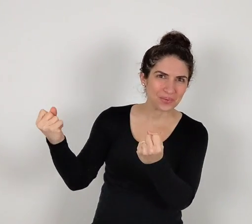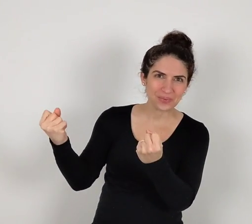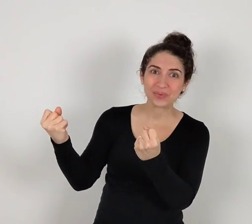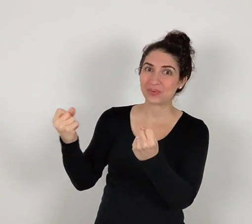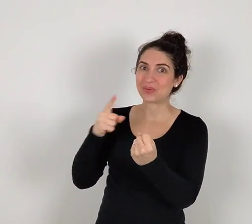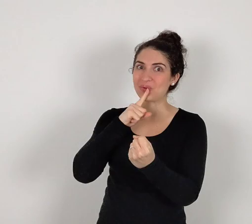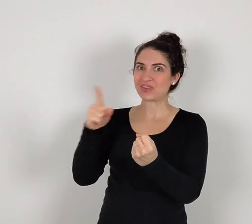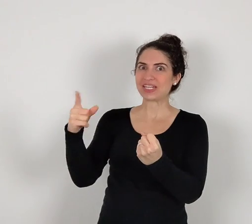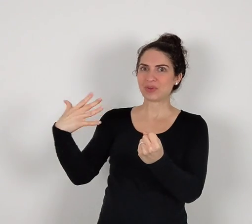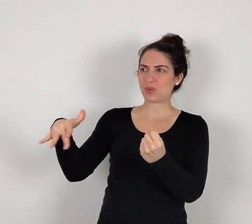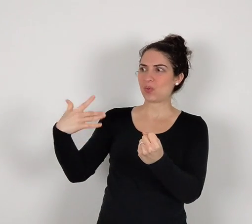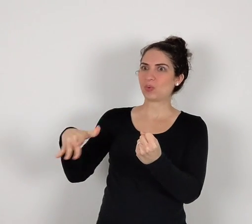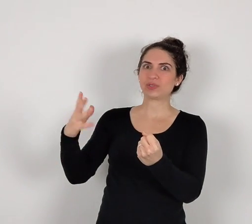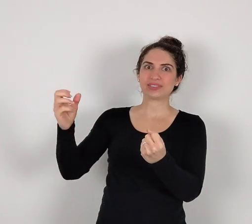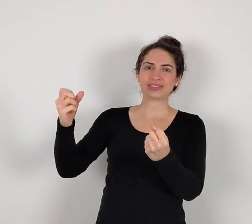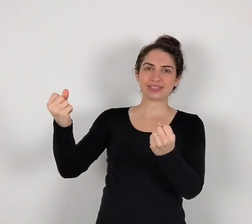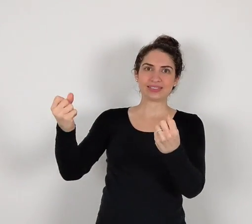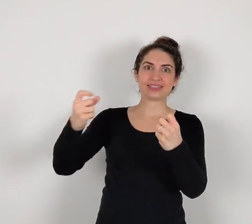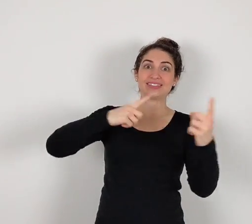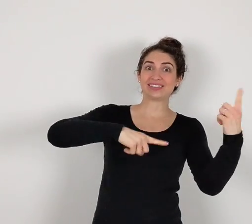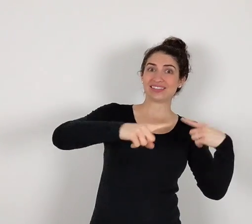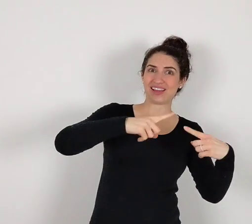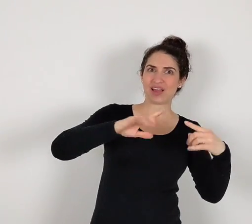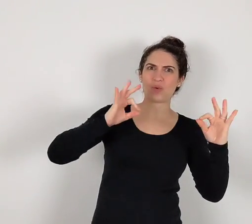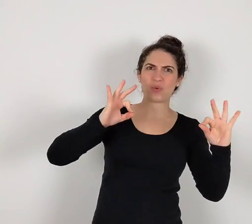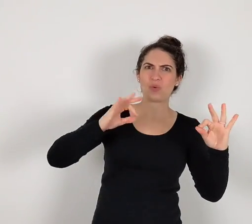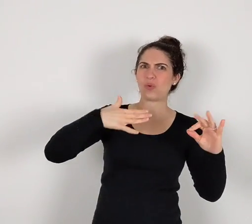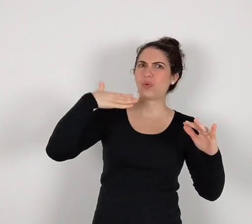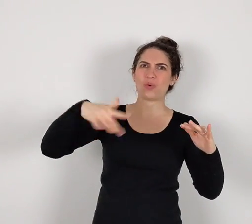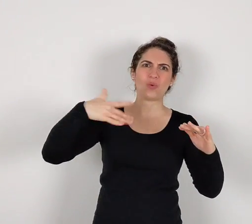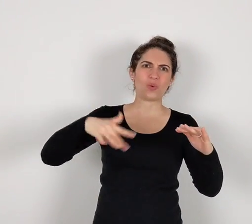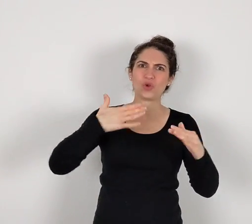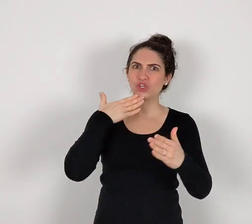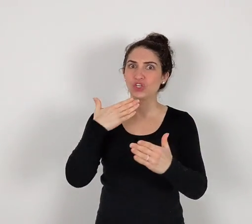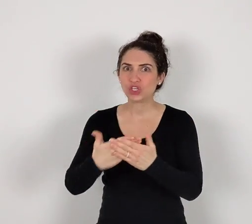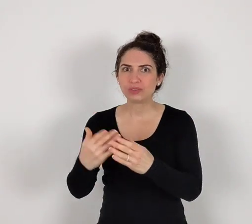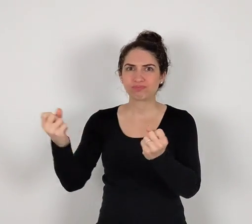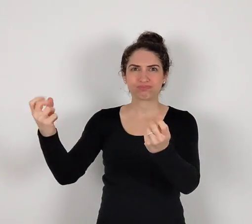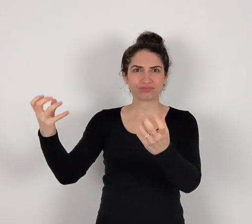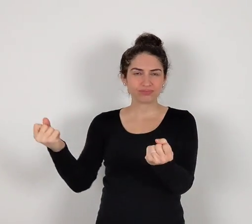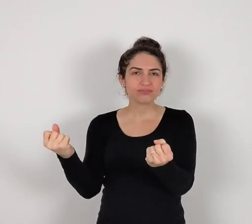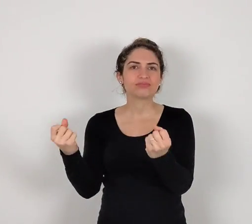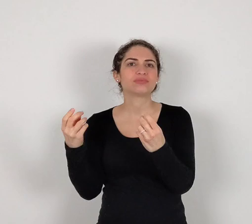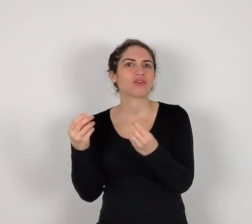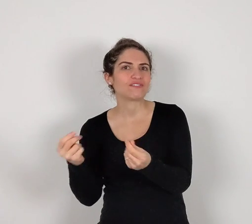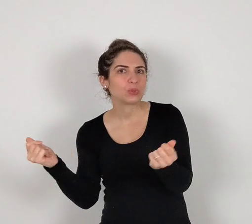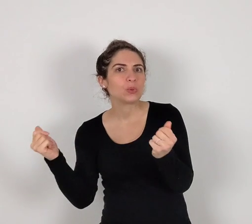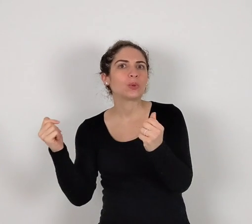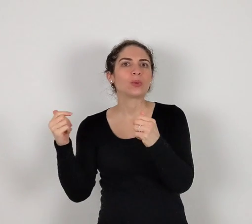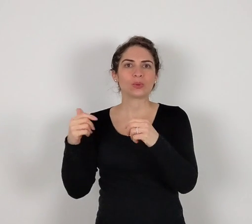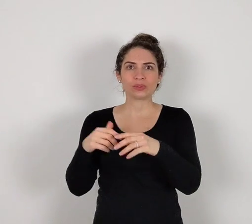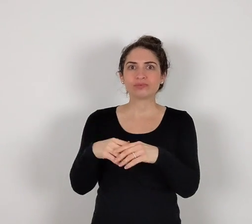that's another sign, where -- wow --someone's really -- their signs are really talented perfect fluid,